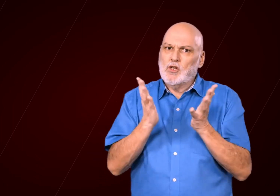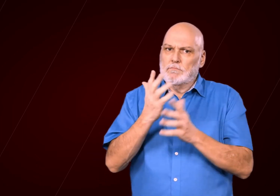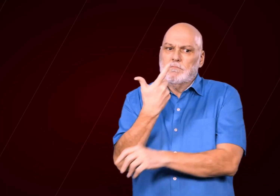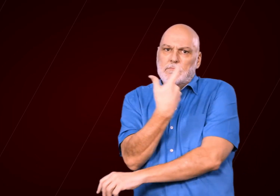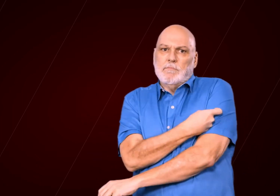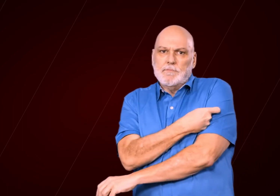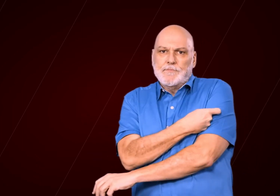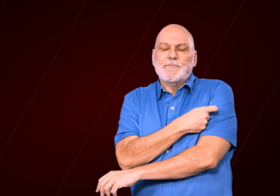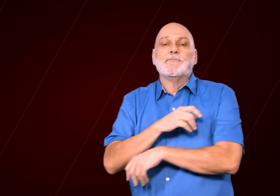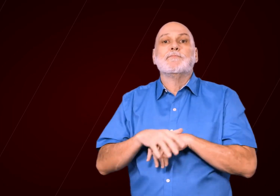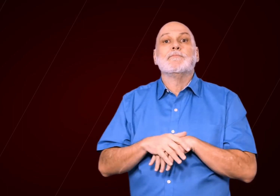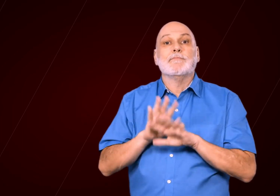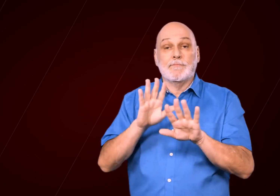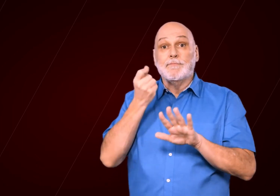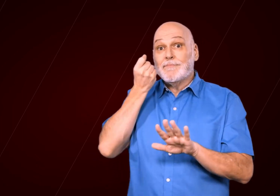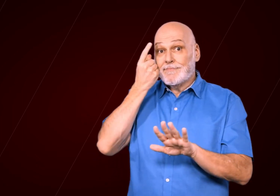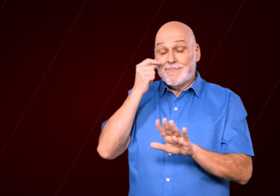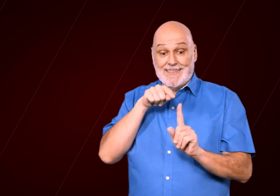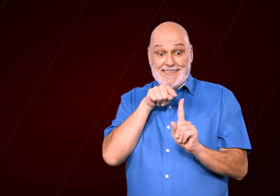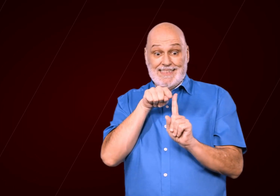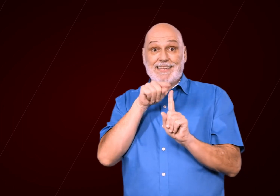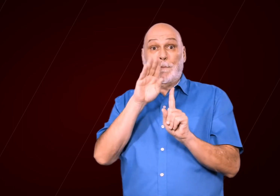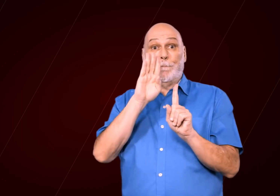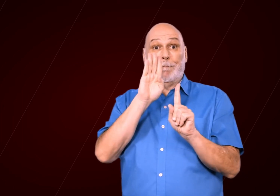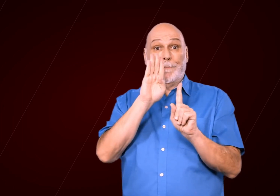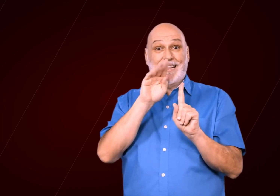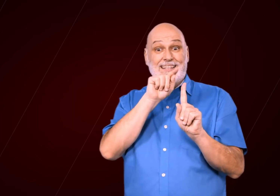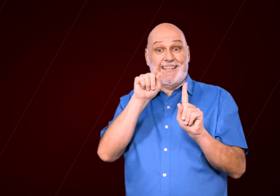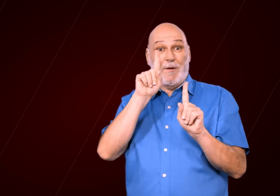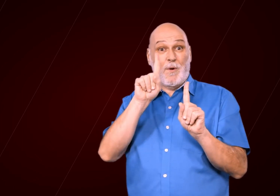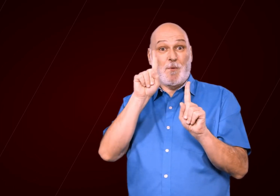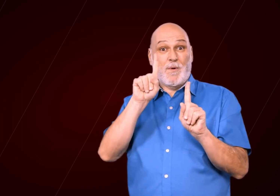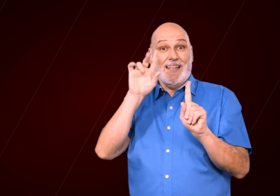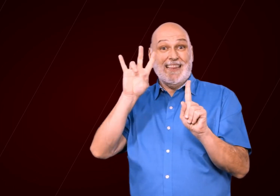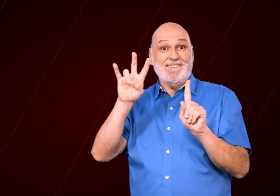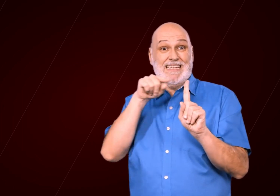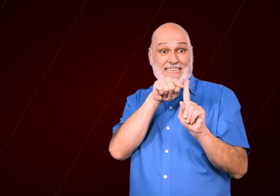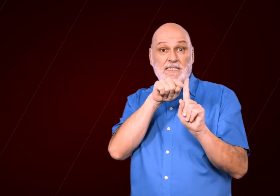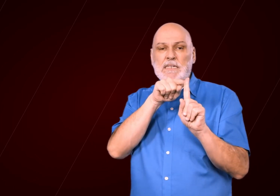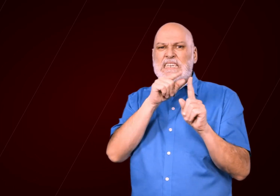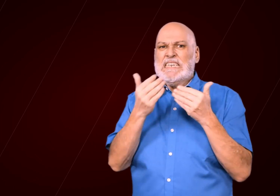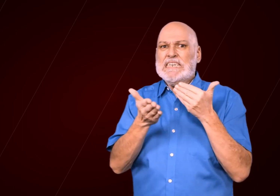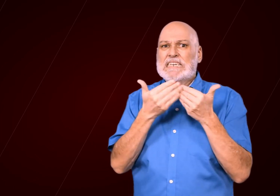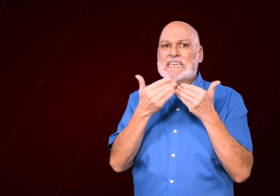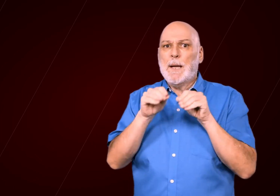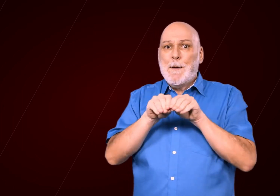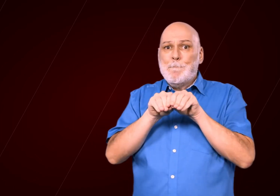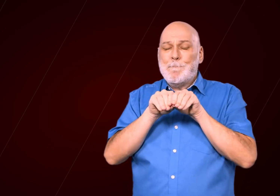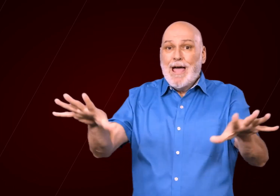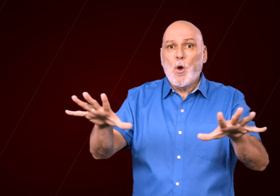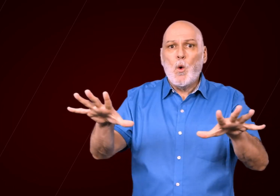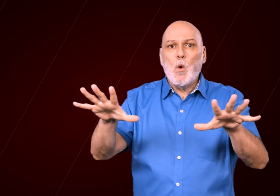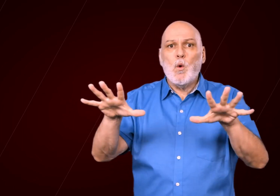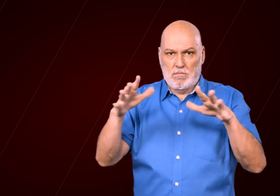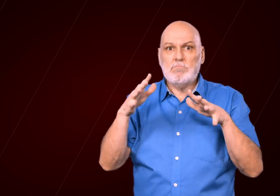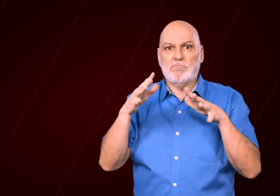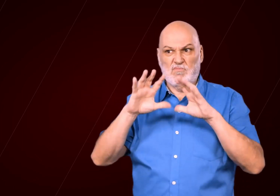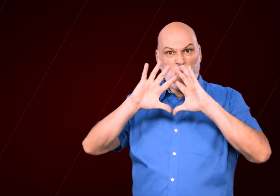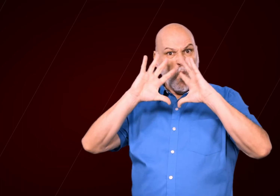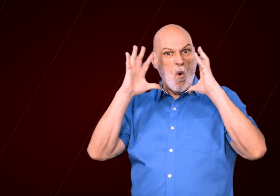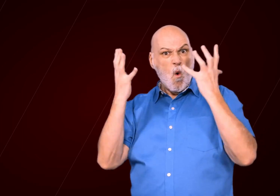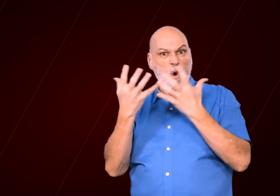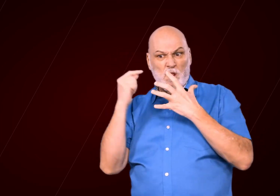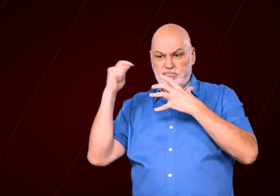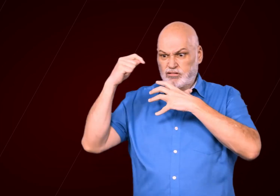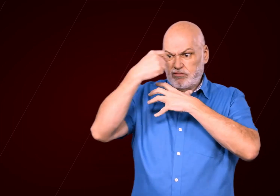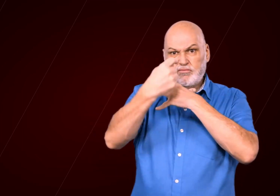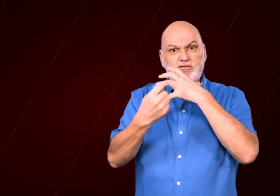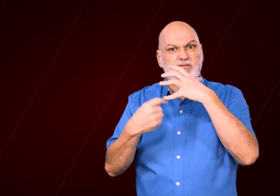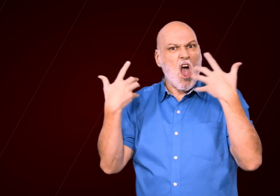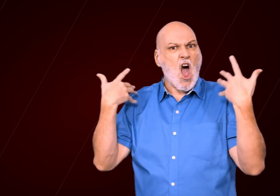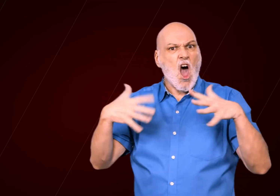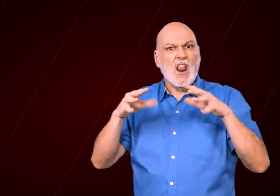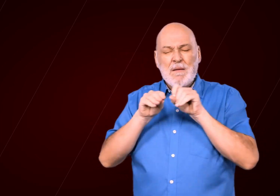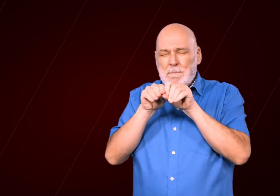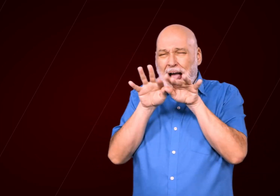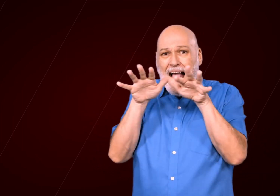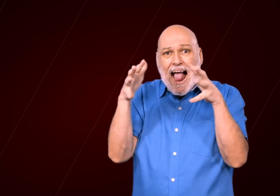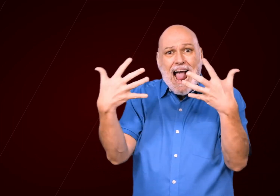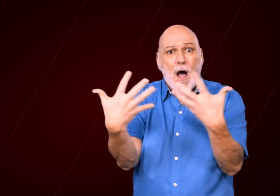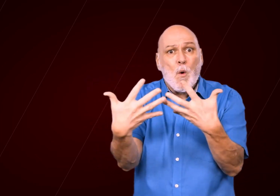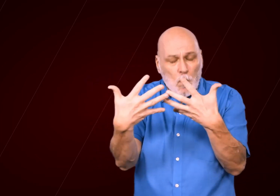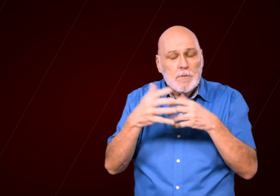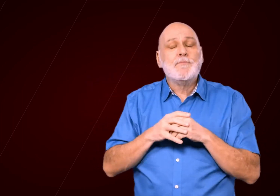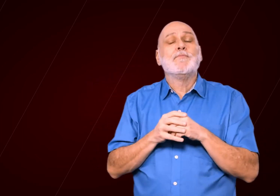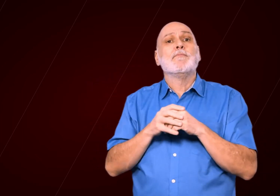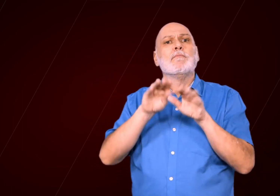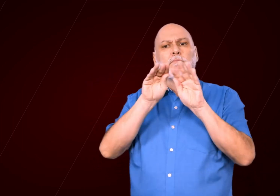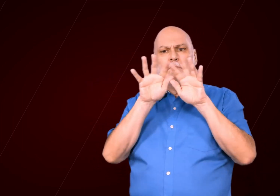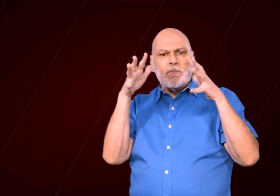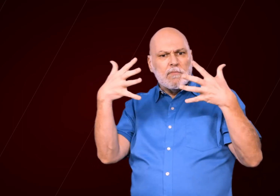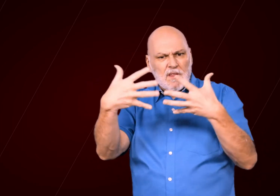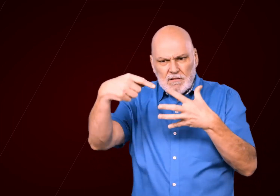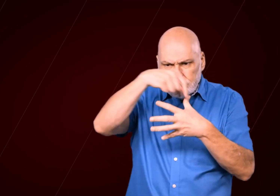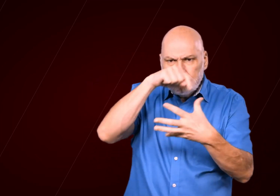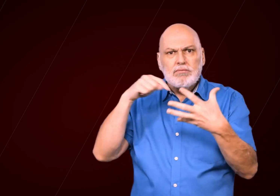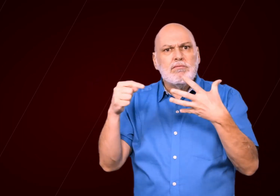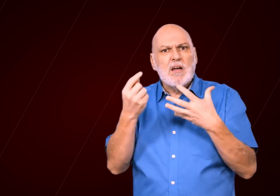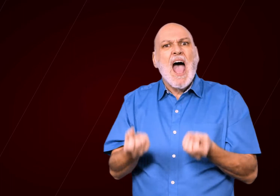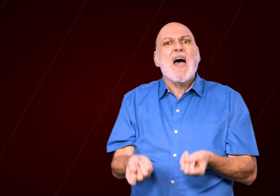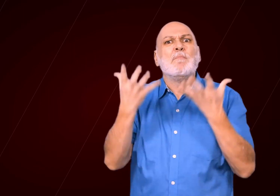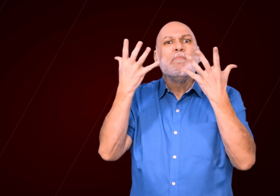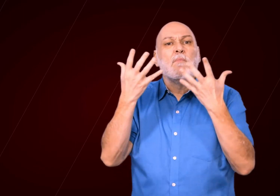It spreads faster and it has been found so far in 60